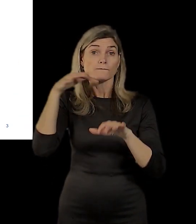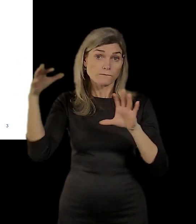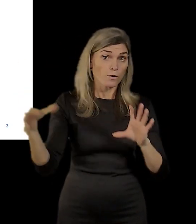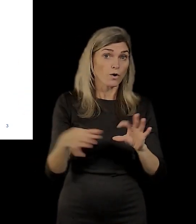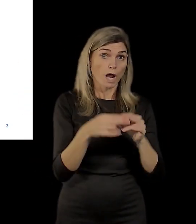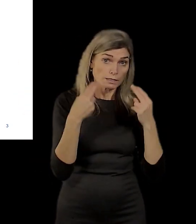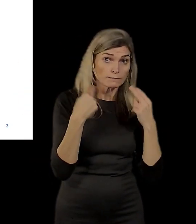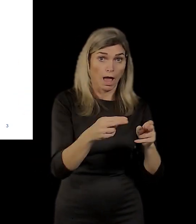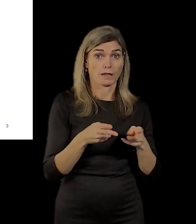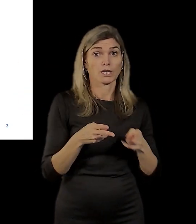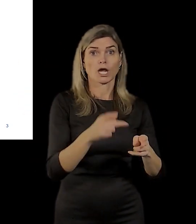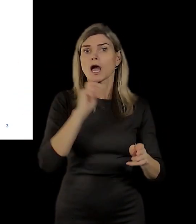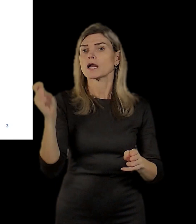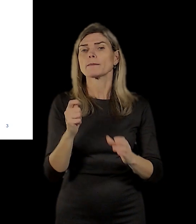And that means that